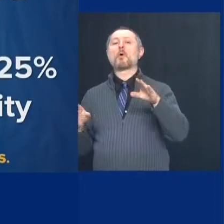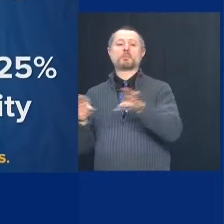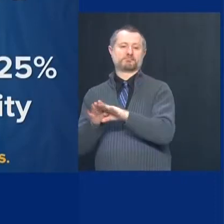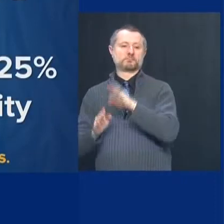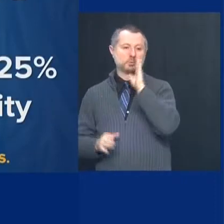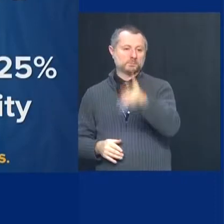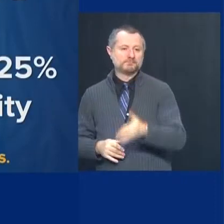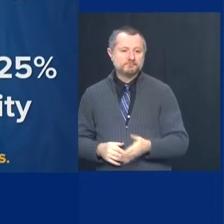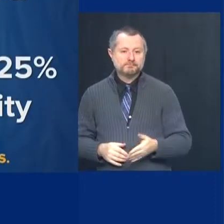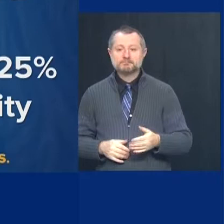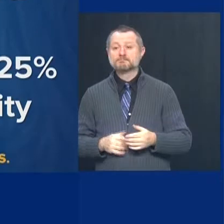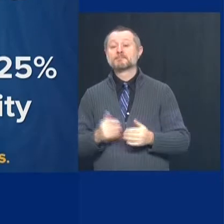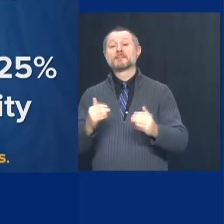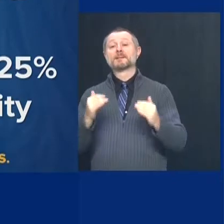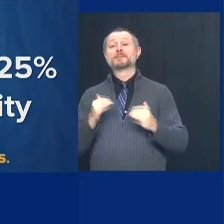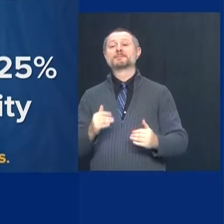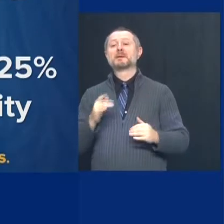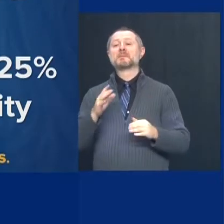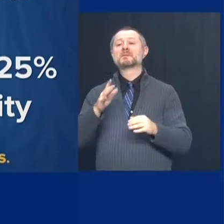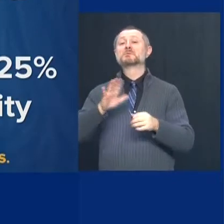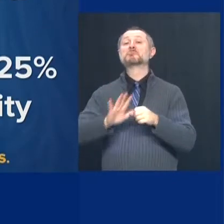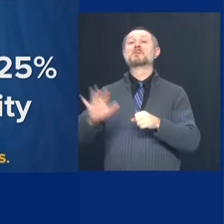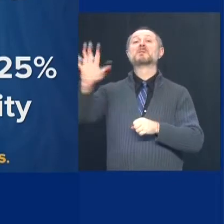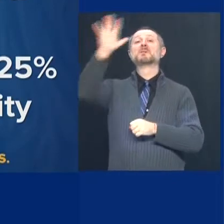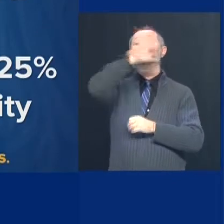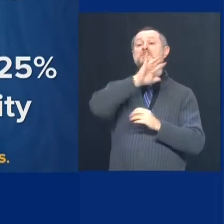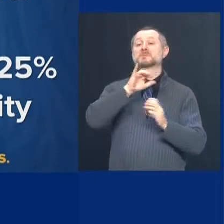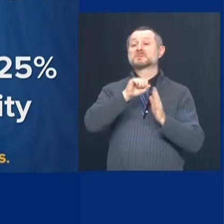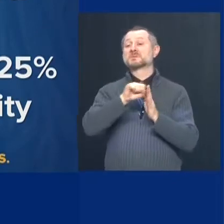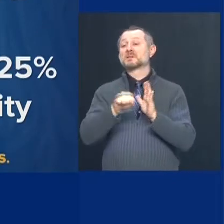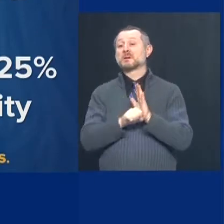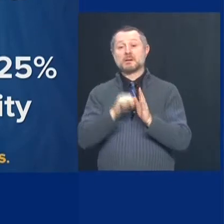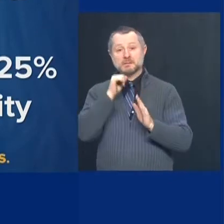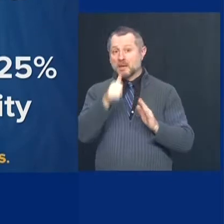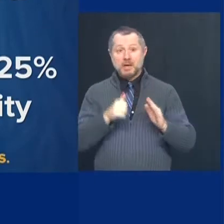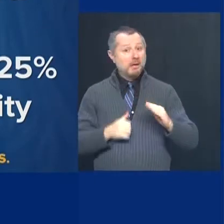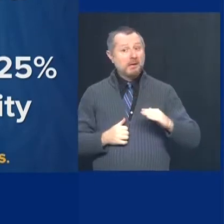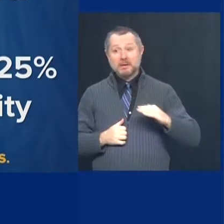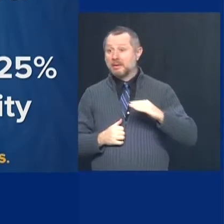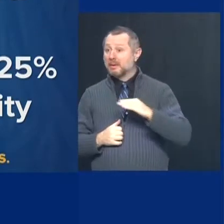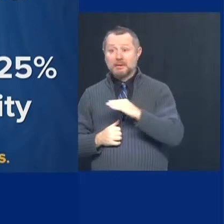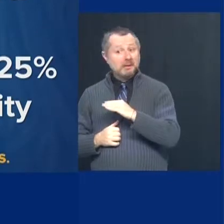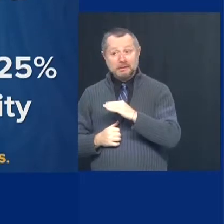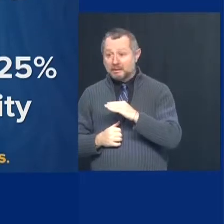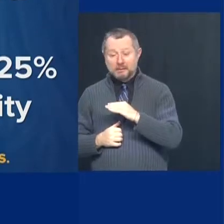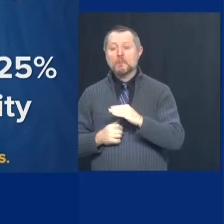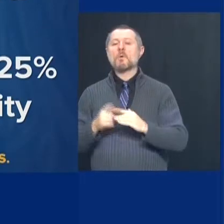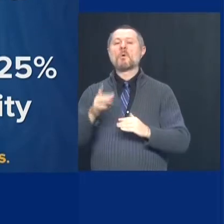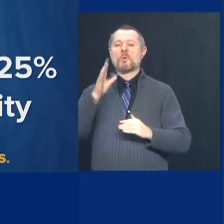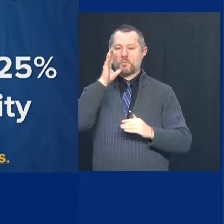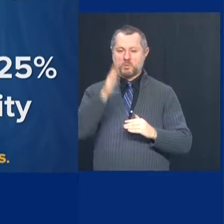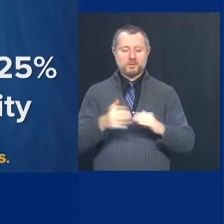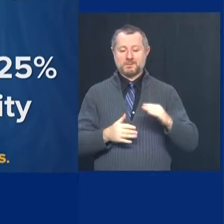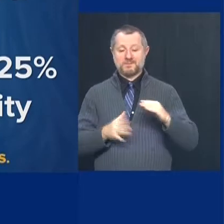CITY. IN THE REST OF THE STATE, ANY REGION WHERE THE HOSPITALIZATION